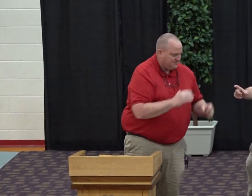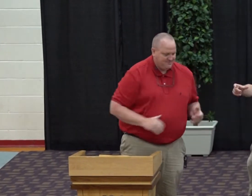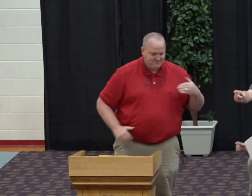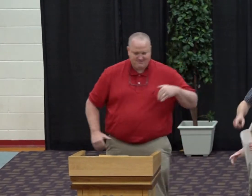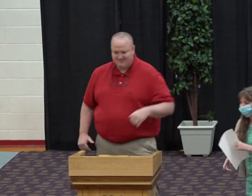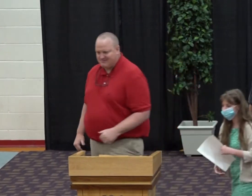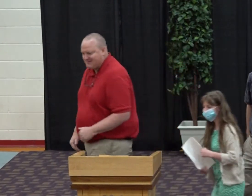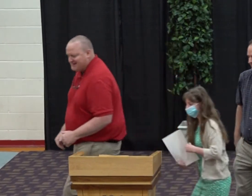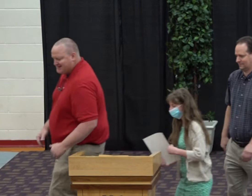Now a picture.